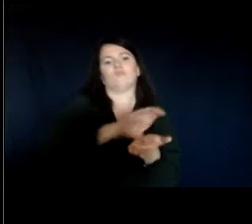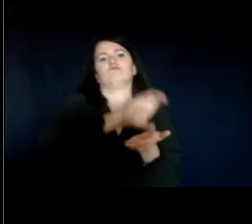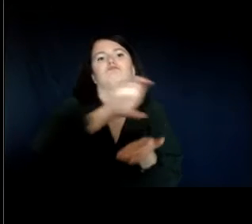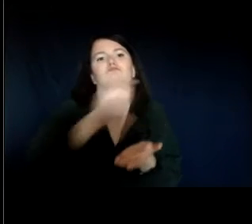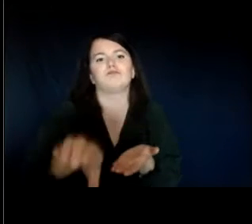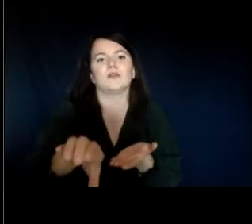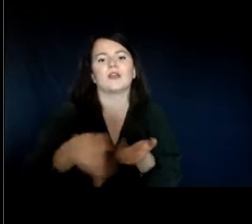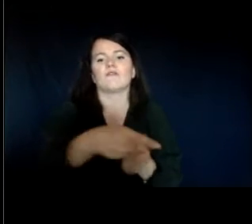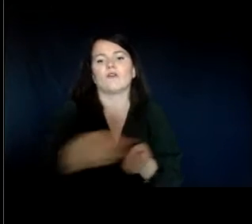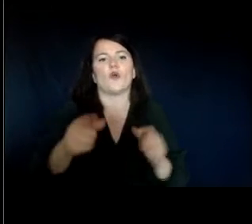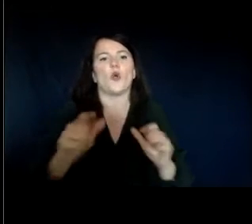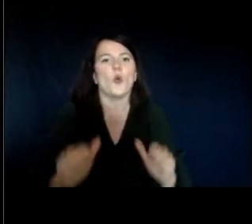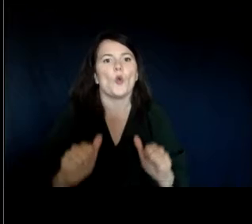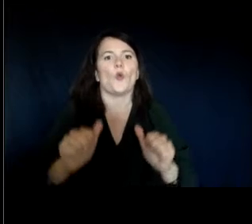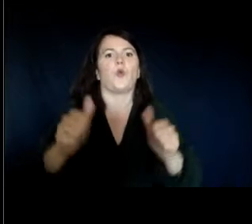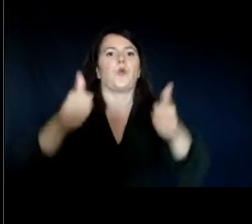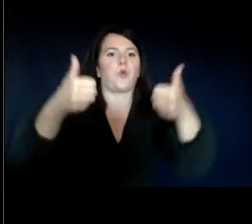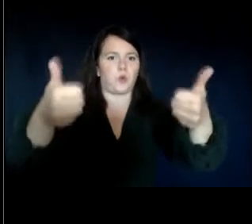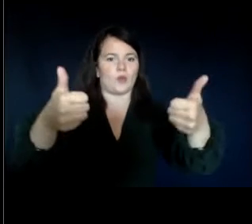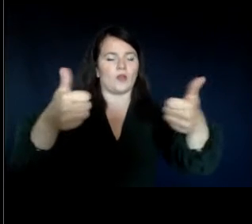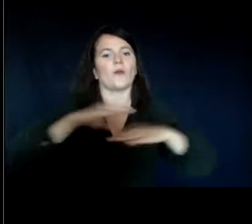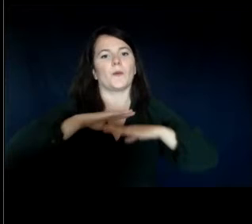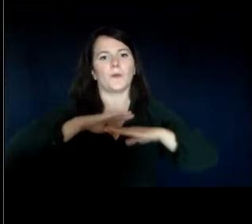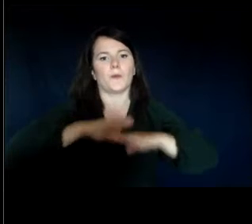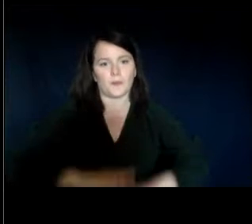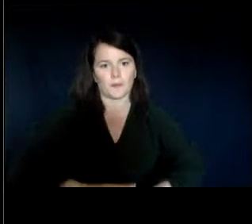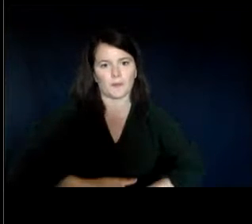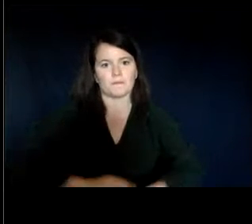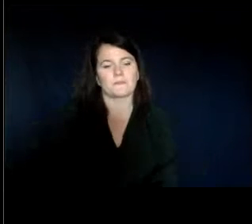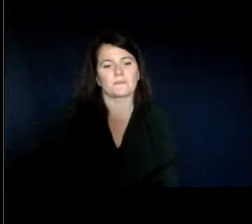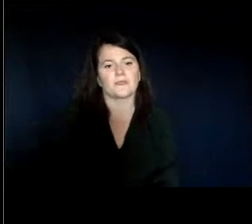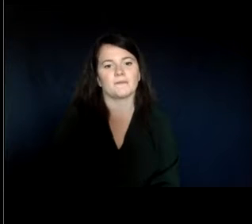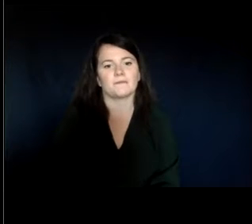that are exposed already to social exclusion,